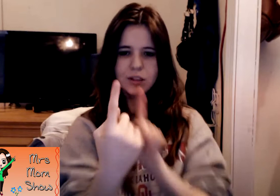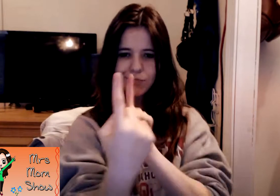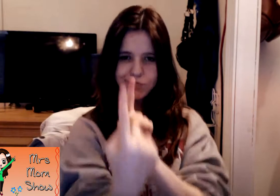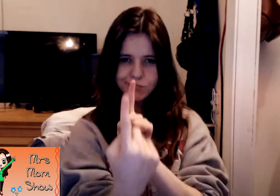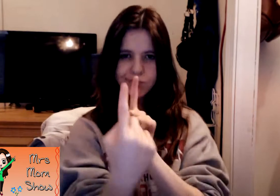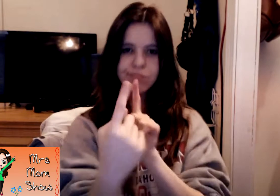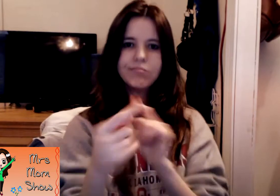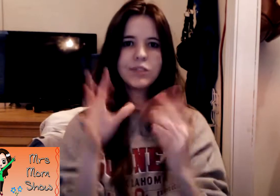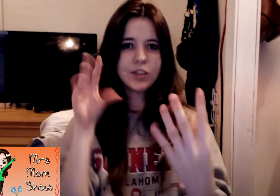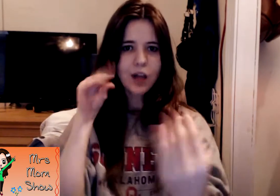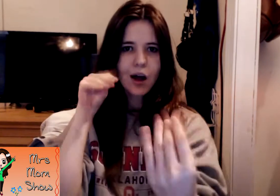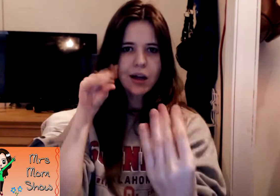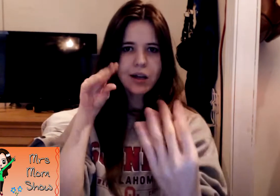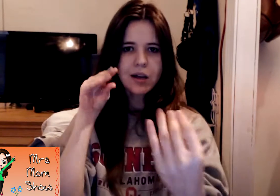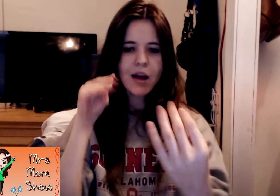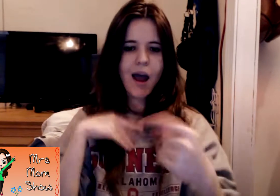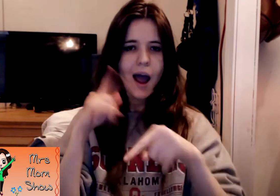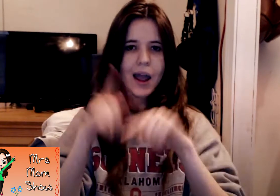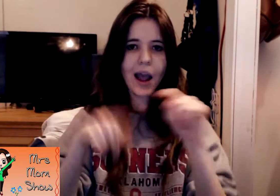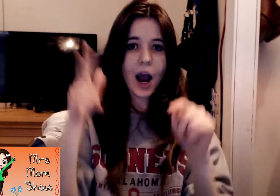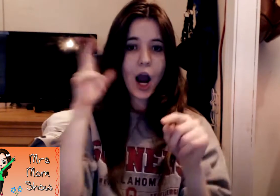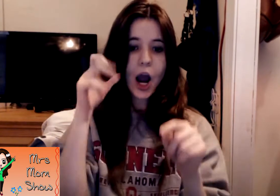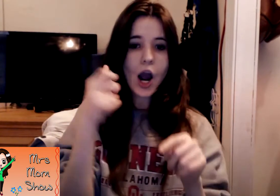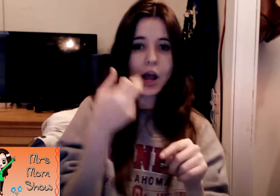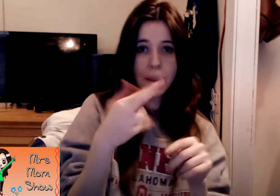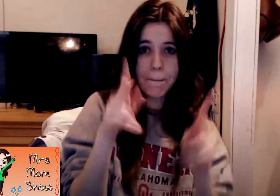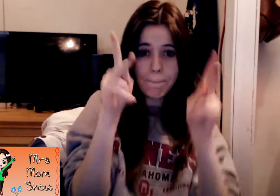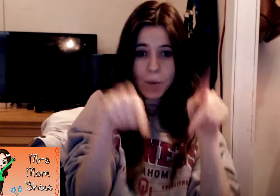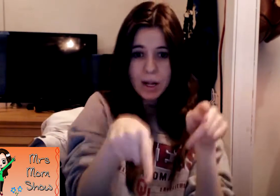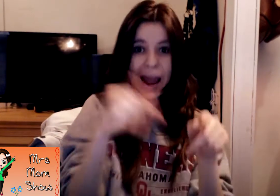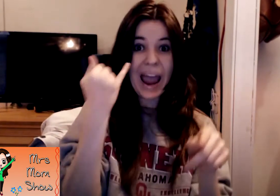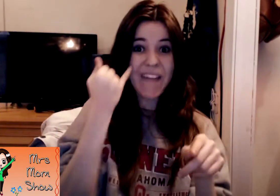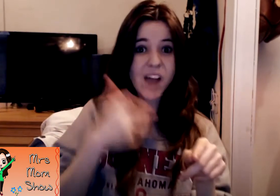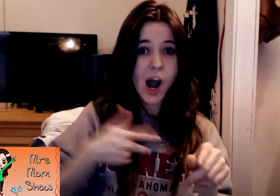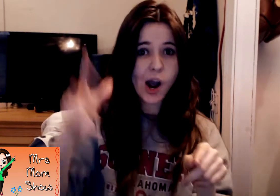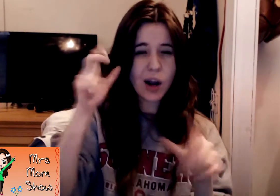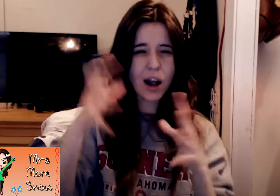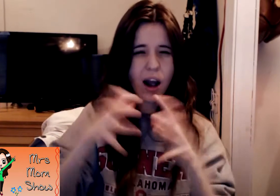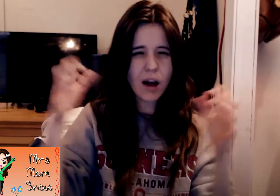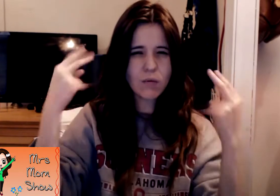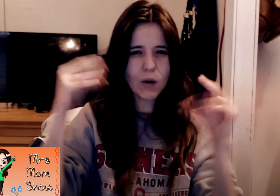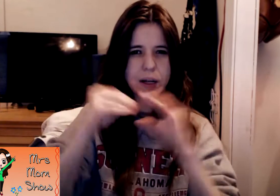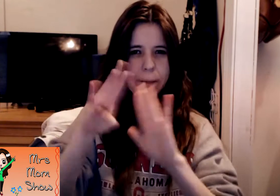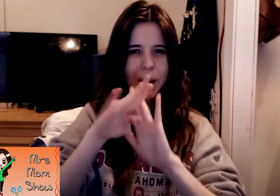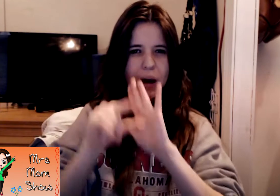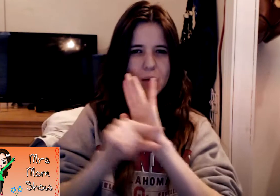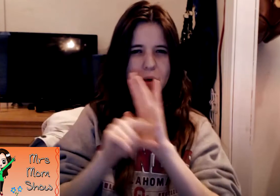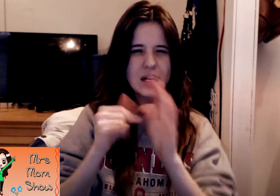one on one - speaking, and I wouldn't understand the person if there's a lot of noises in the background. It blocks the person's voice.